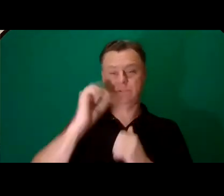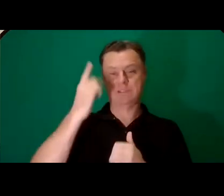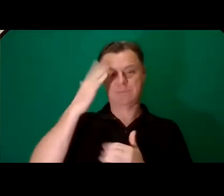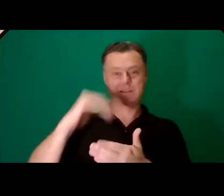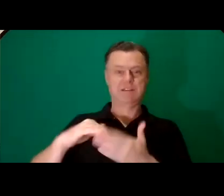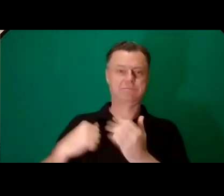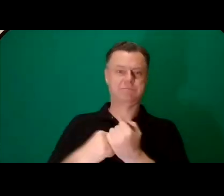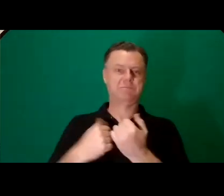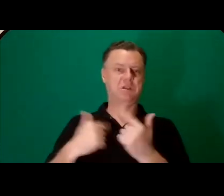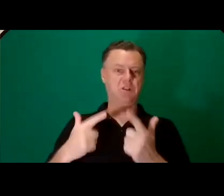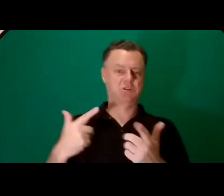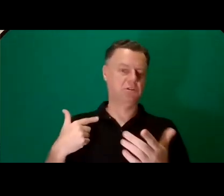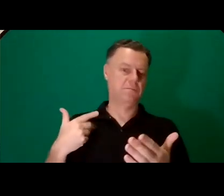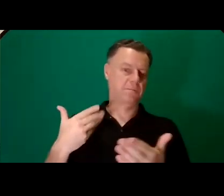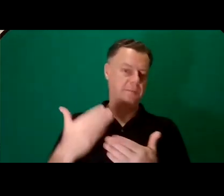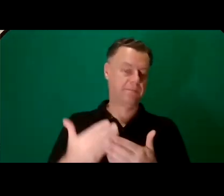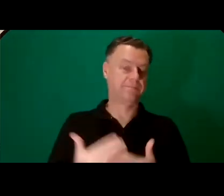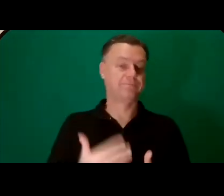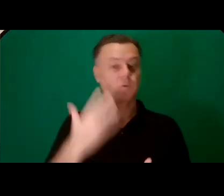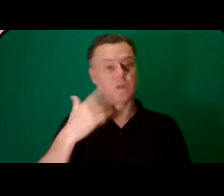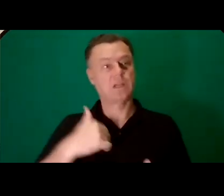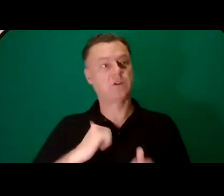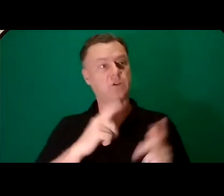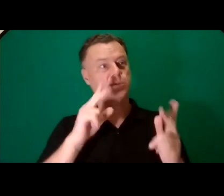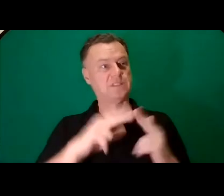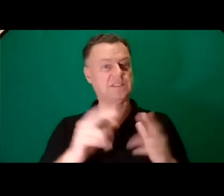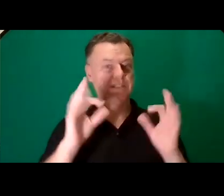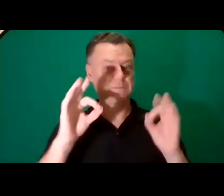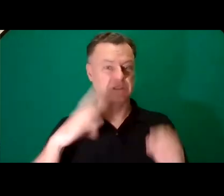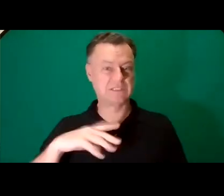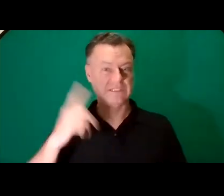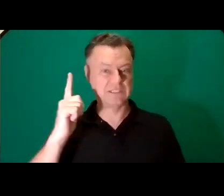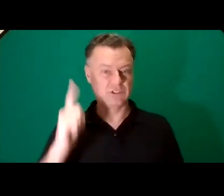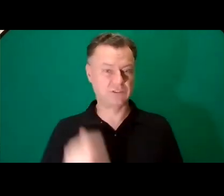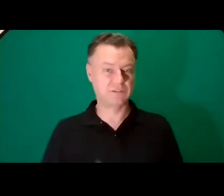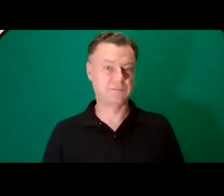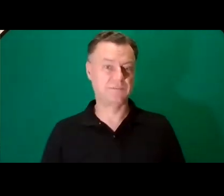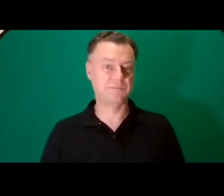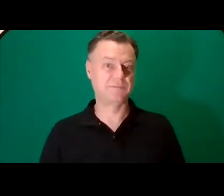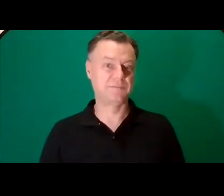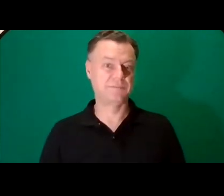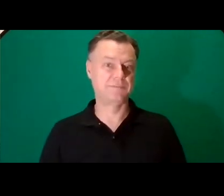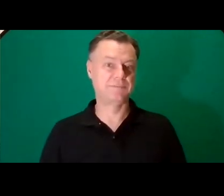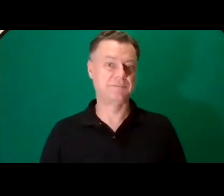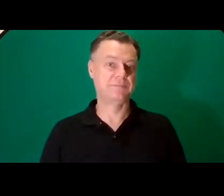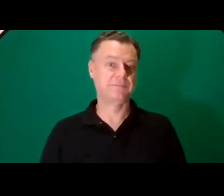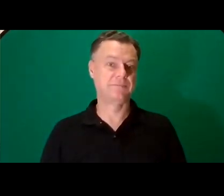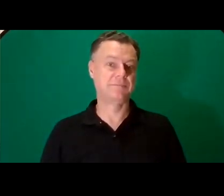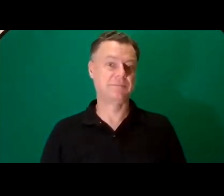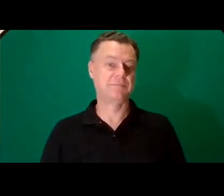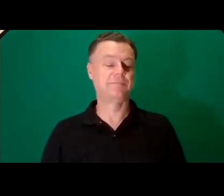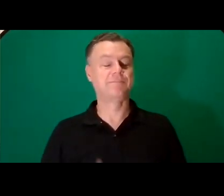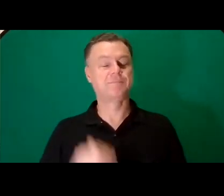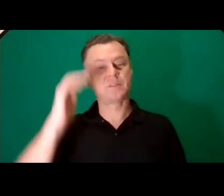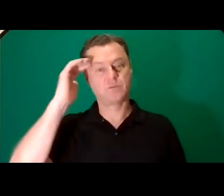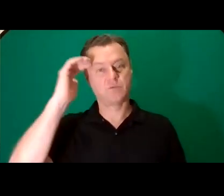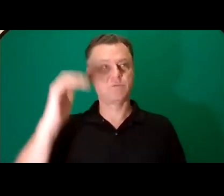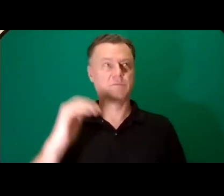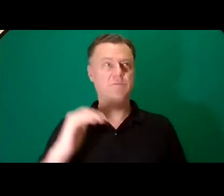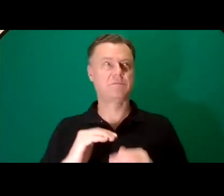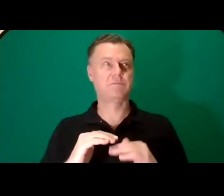and so when I had to see a special needs teacher and she walked into the room, I think in